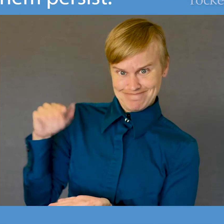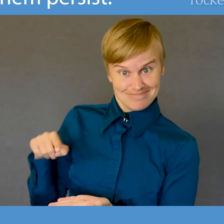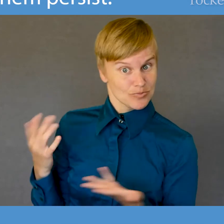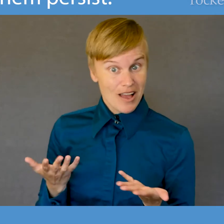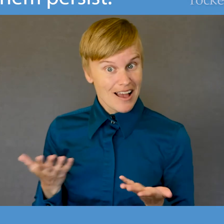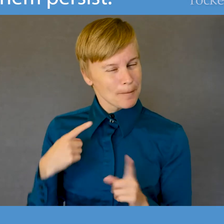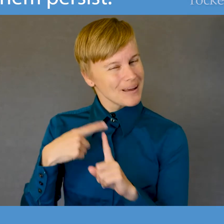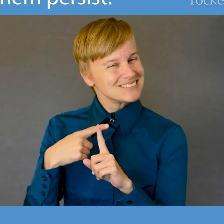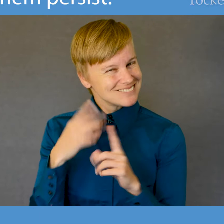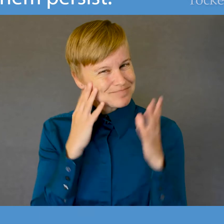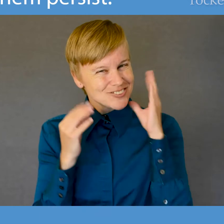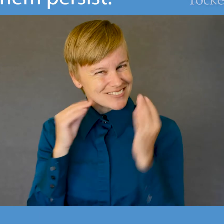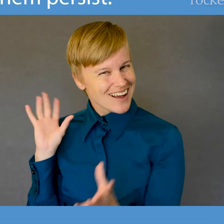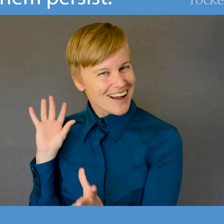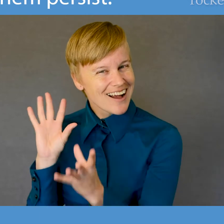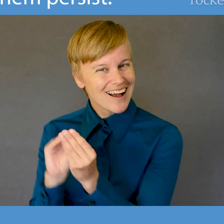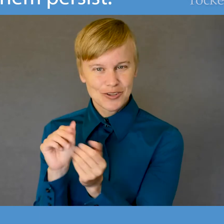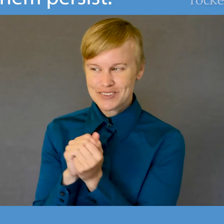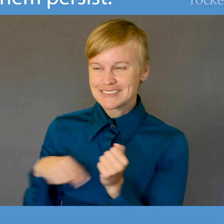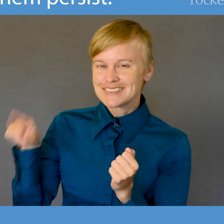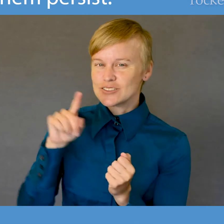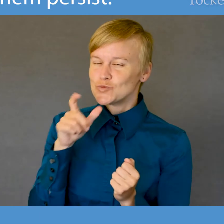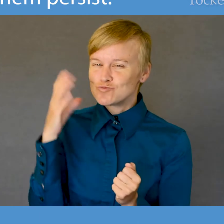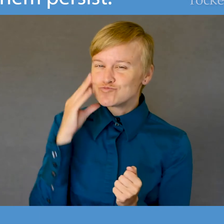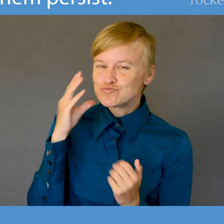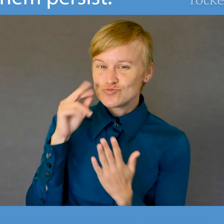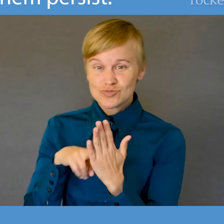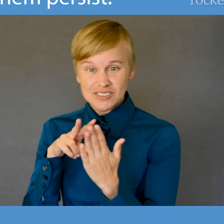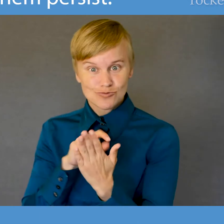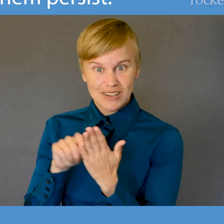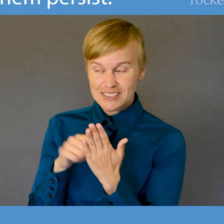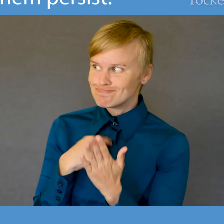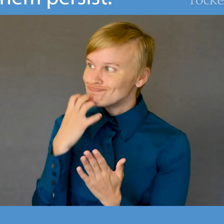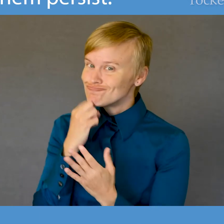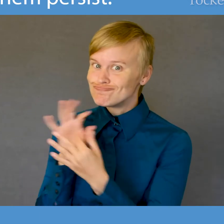So, that fuel can come from a large store of positive experiences that are shared with mature literacy users